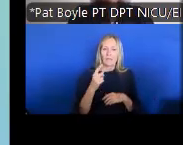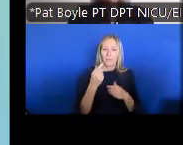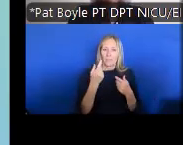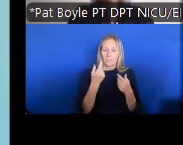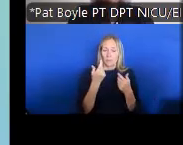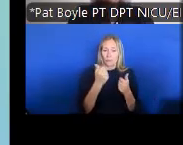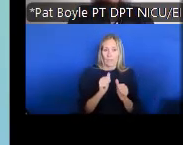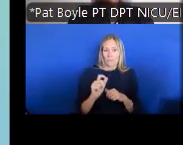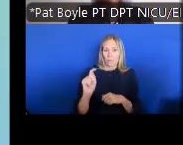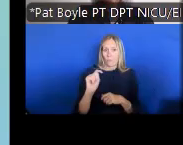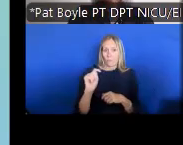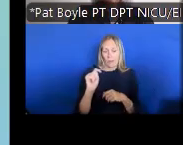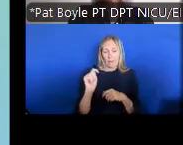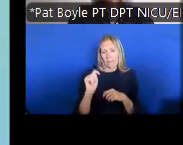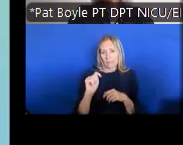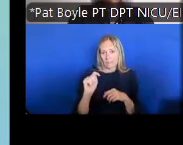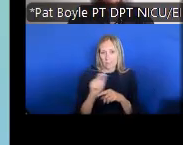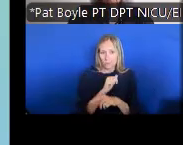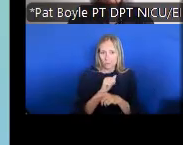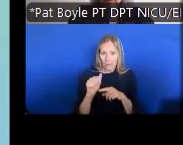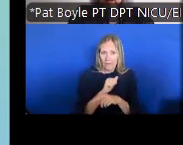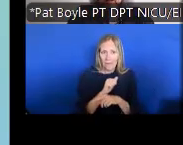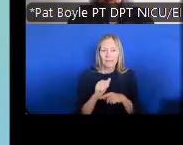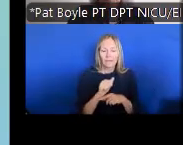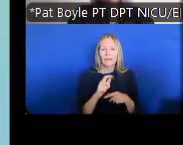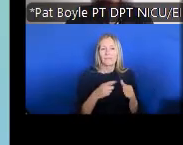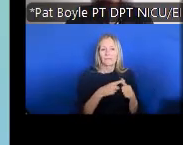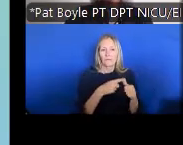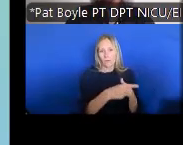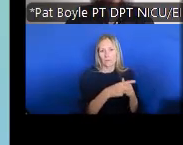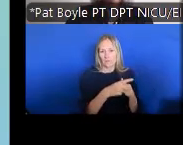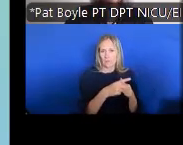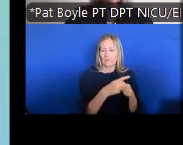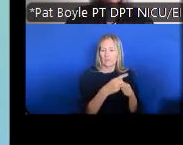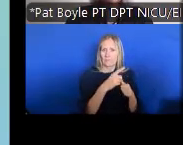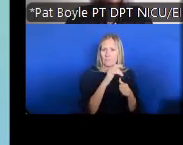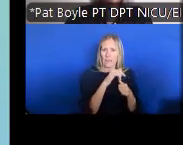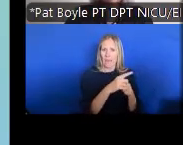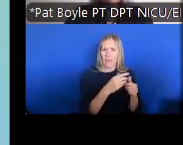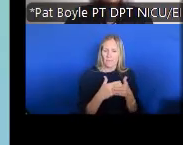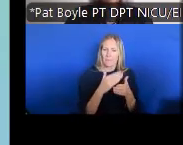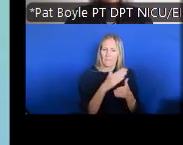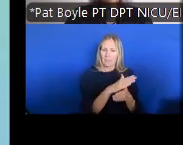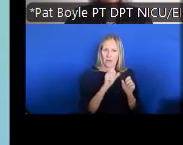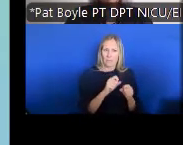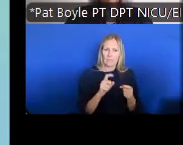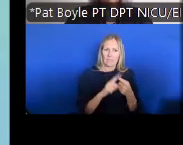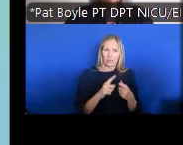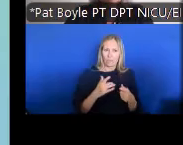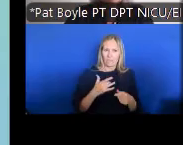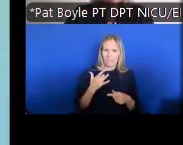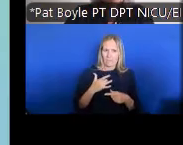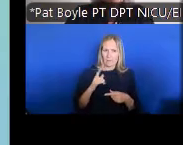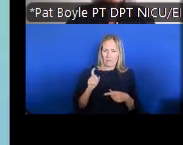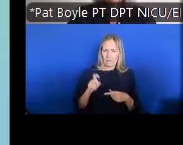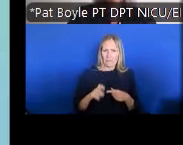the child's initial inability to feel the need to stool or urinate, responding to the need to sleep may only cause the